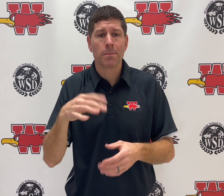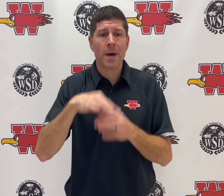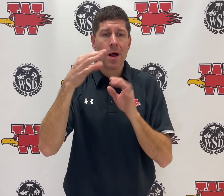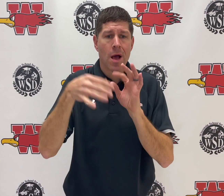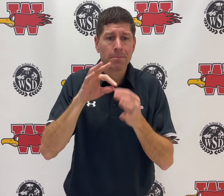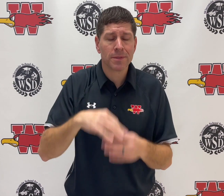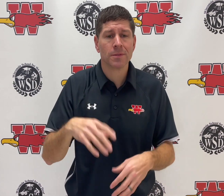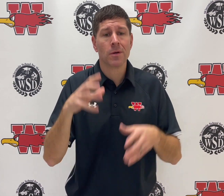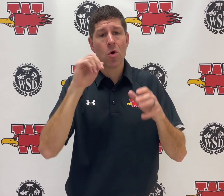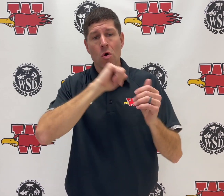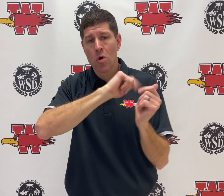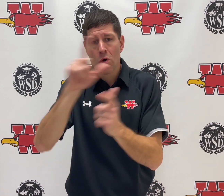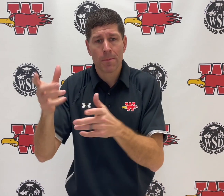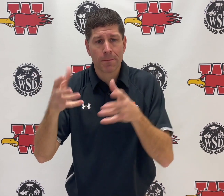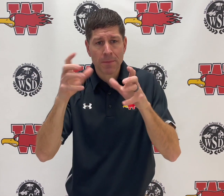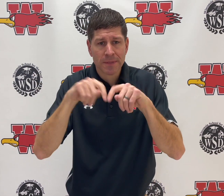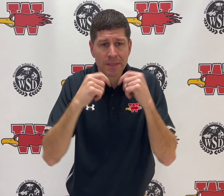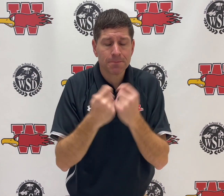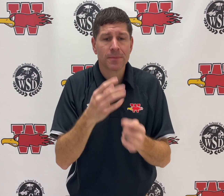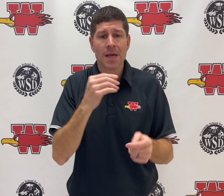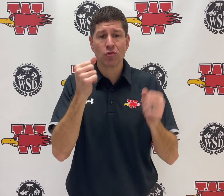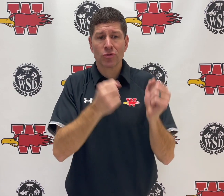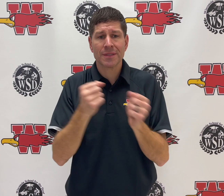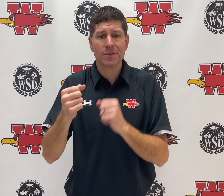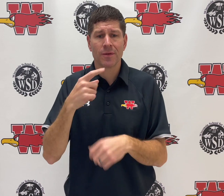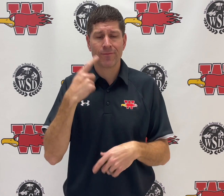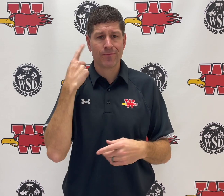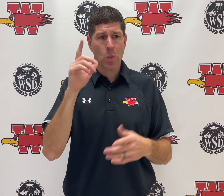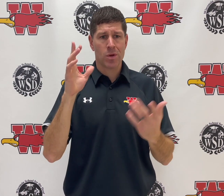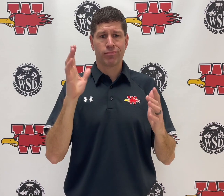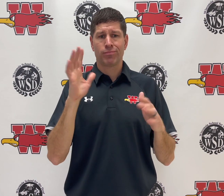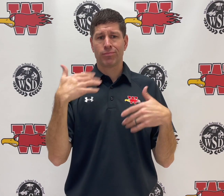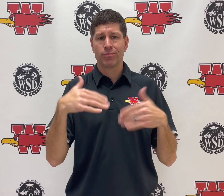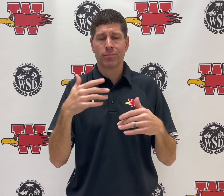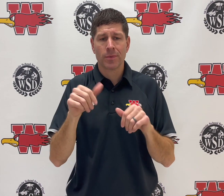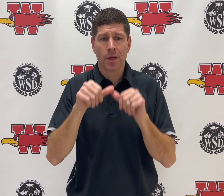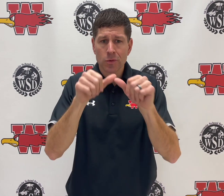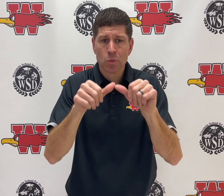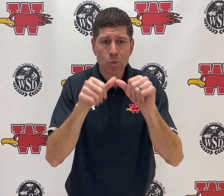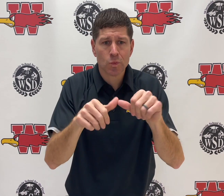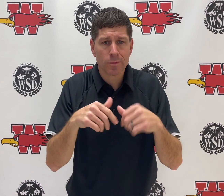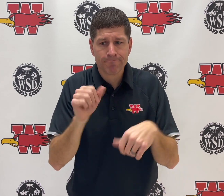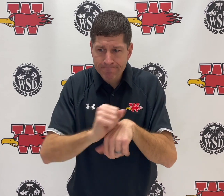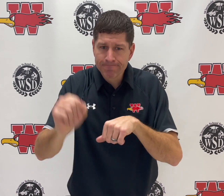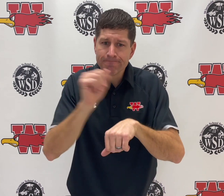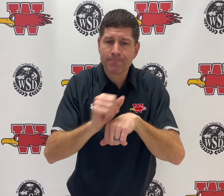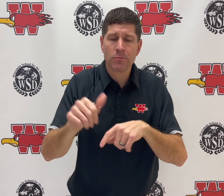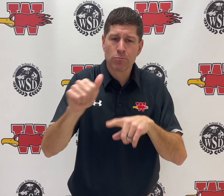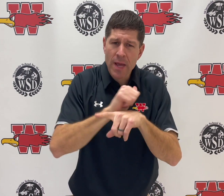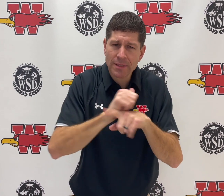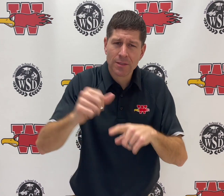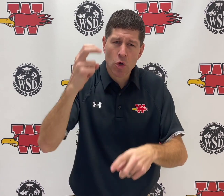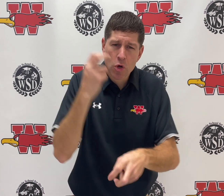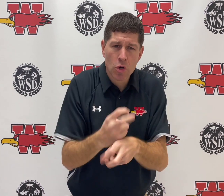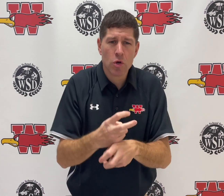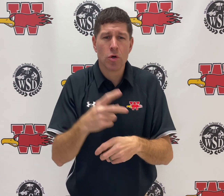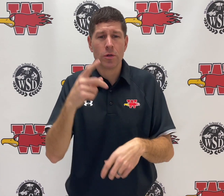Special Olympics, basketball team, cheerleading for all of their continued hard work, practicing